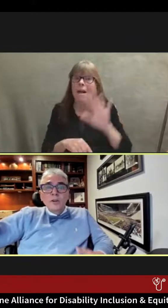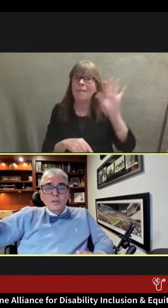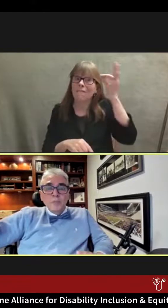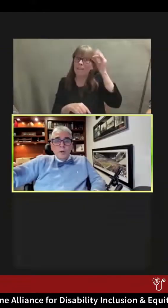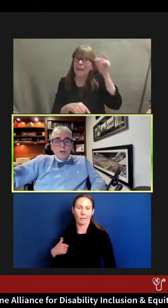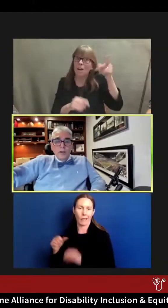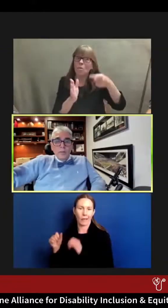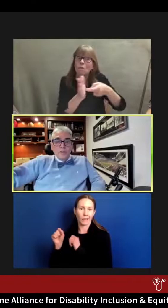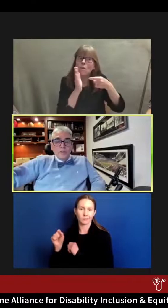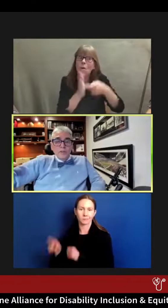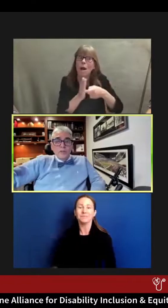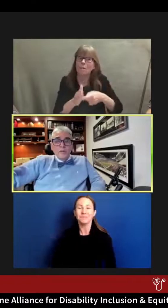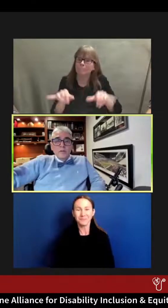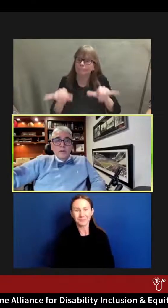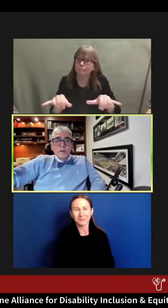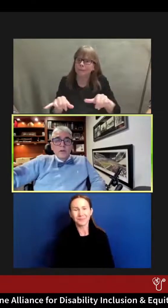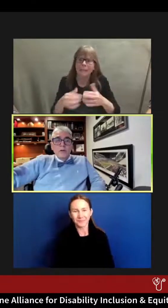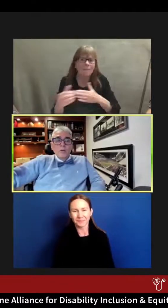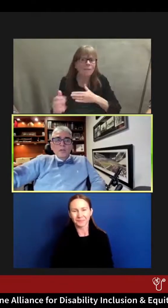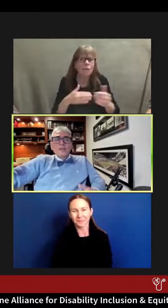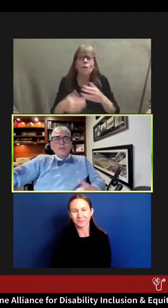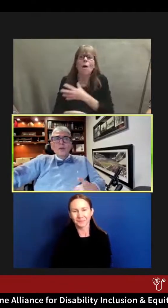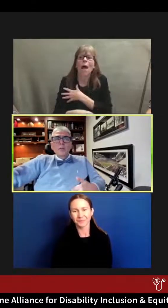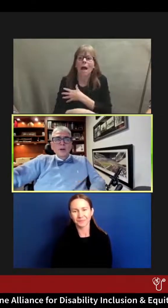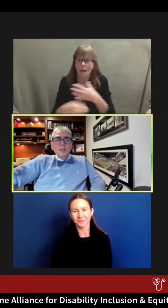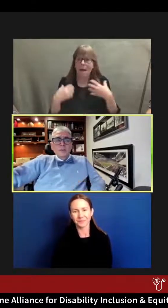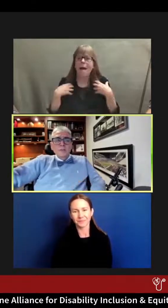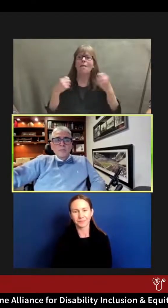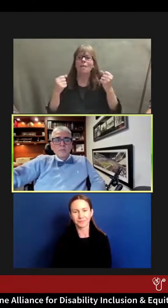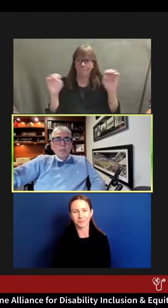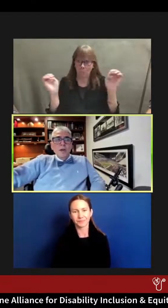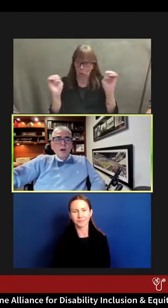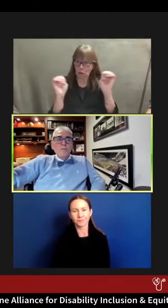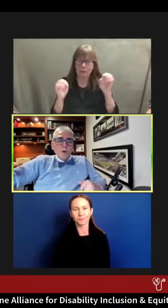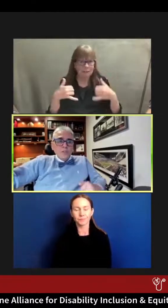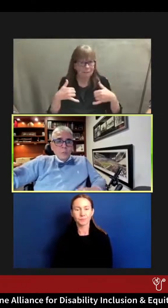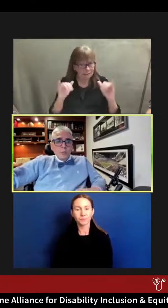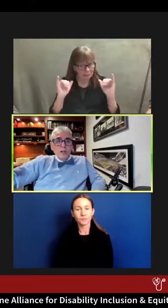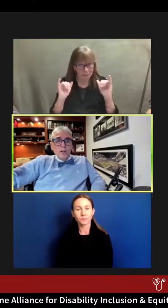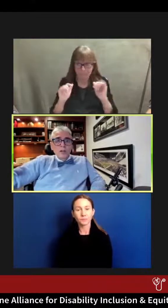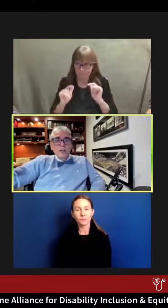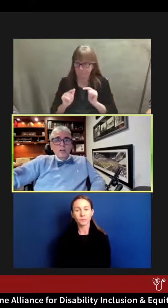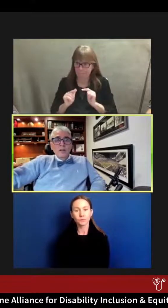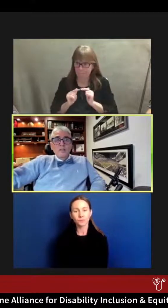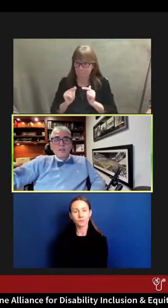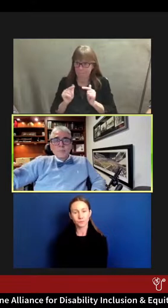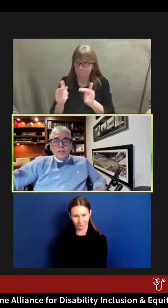this public health emergency. What does that say about us? Of course they apply. They especially